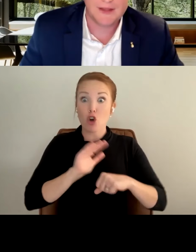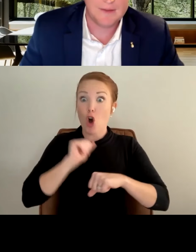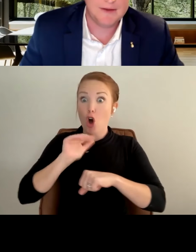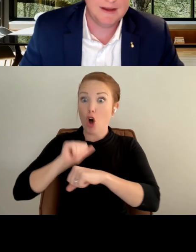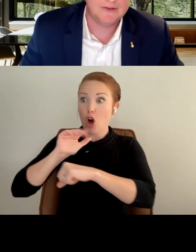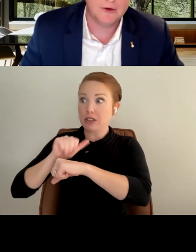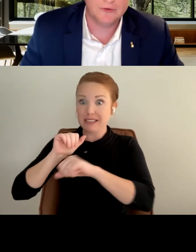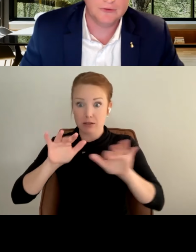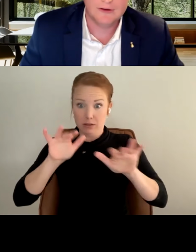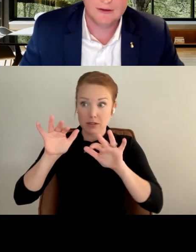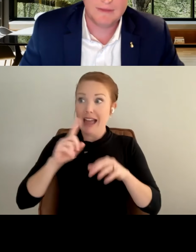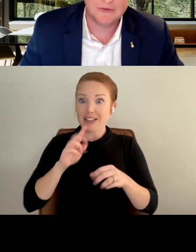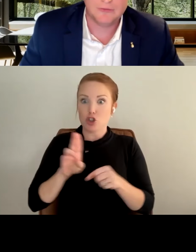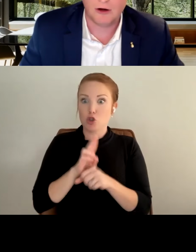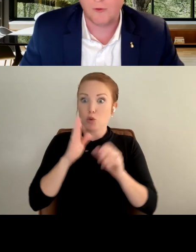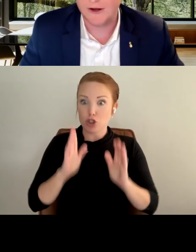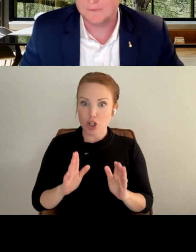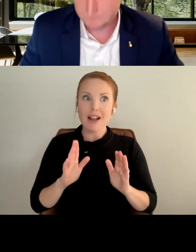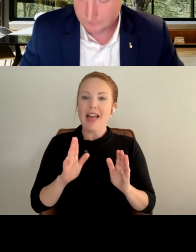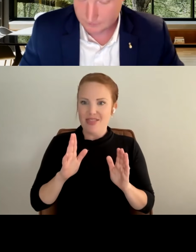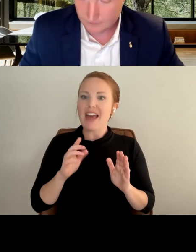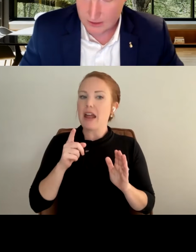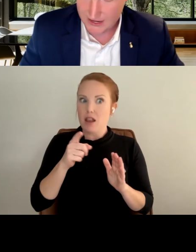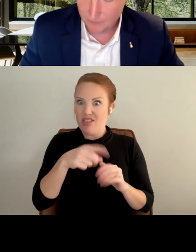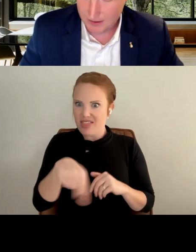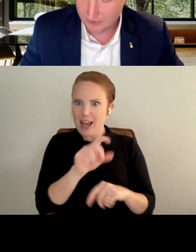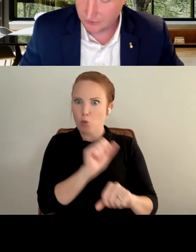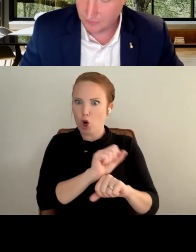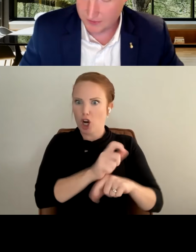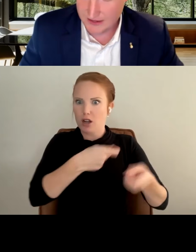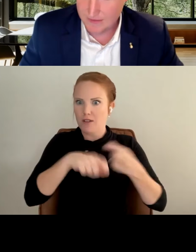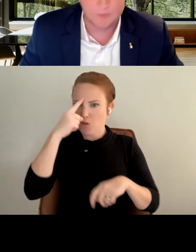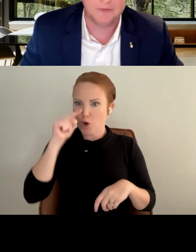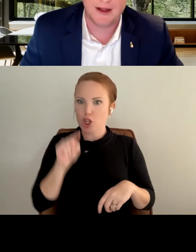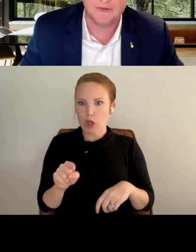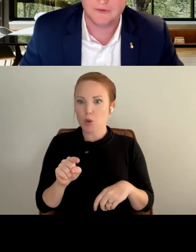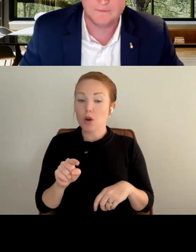and make those that, make this work for you, you might even be able to do it with email responses